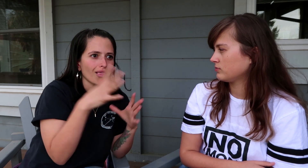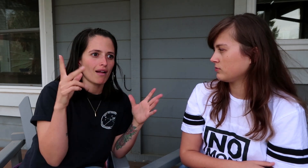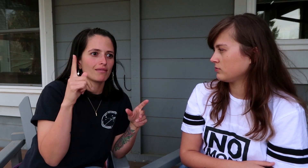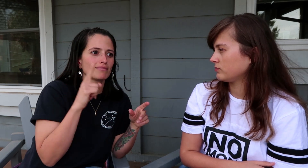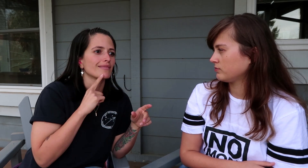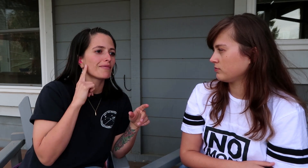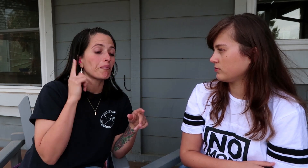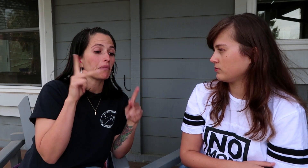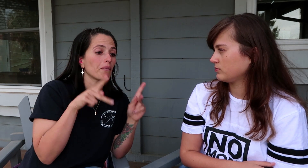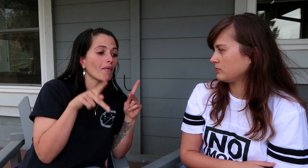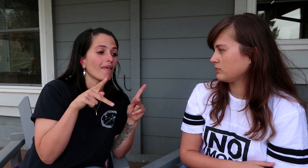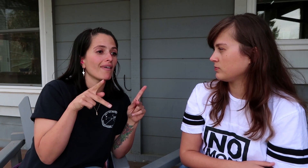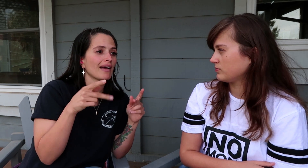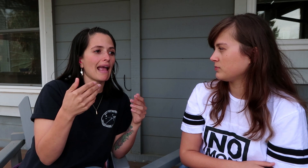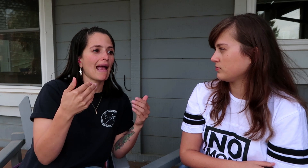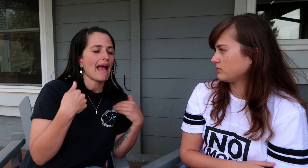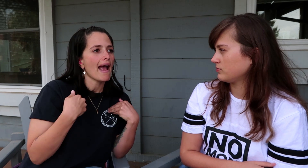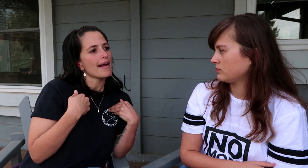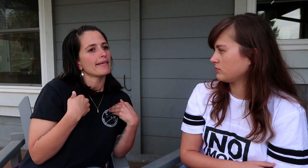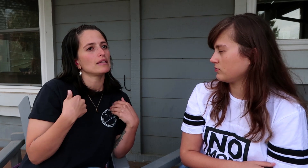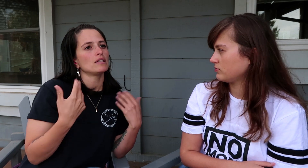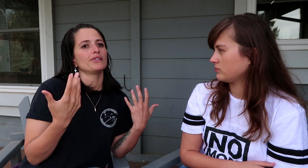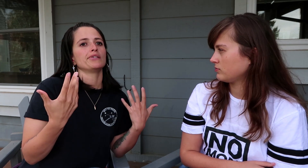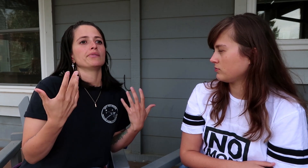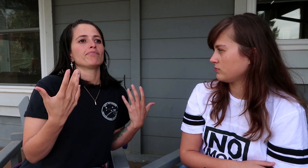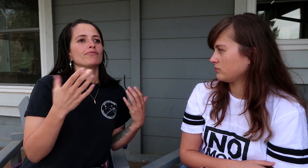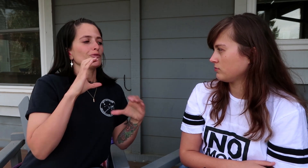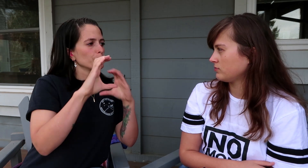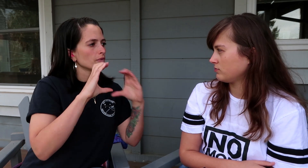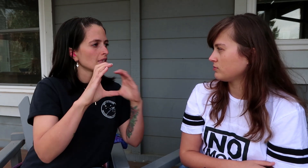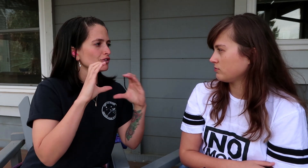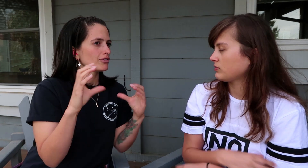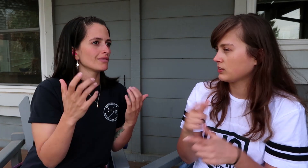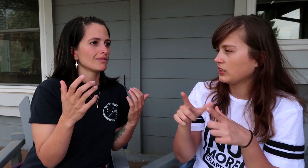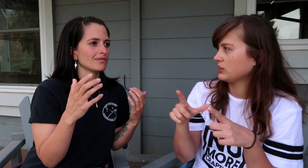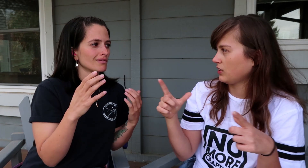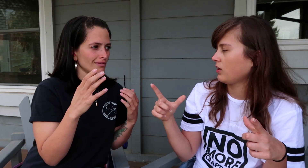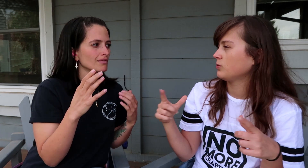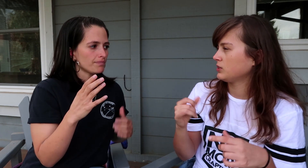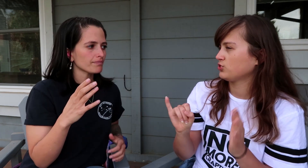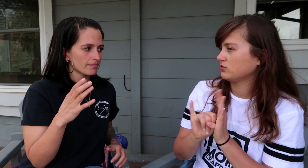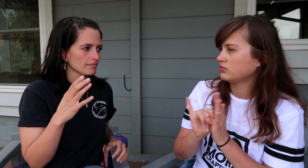a lot of Deaf people had communication... R: Like a language and identity...